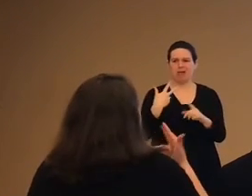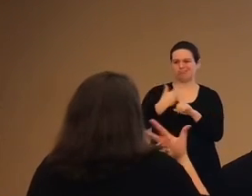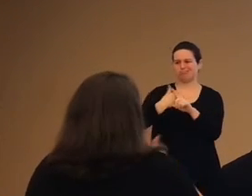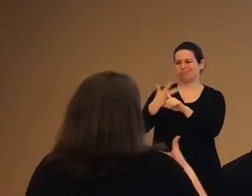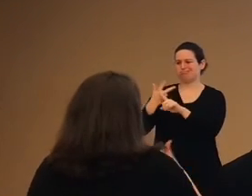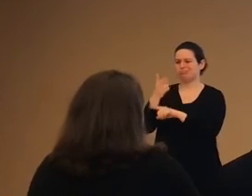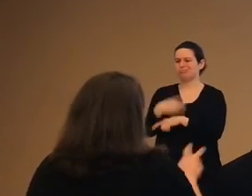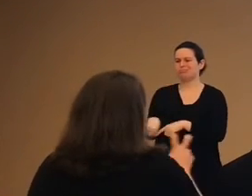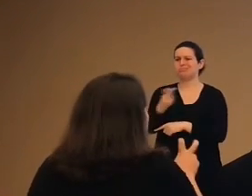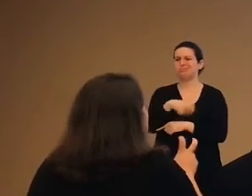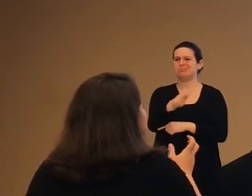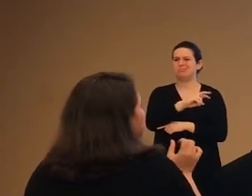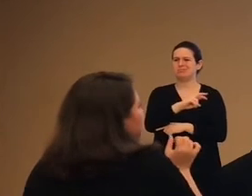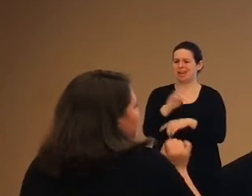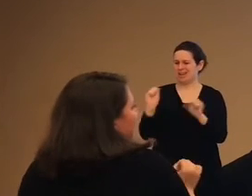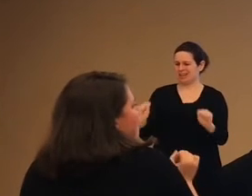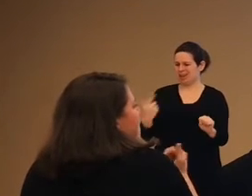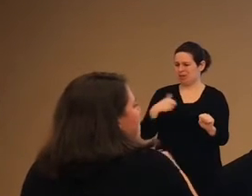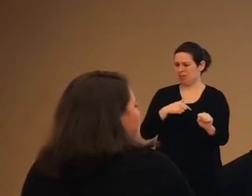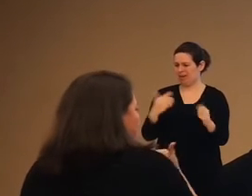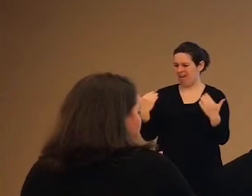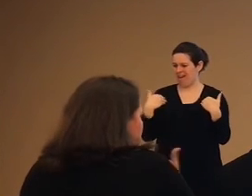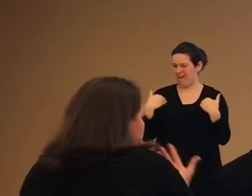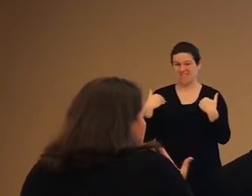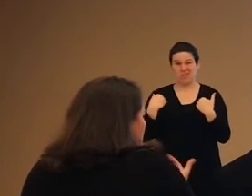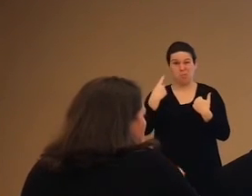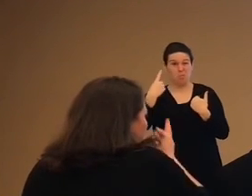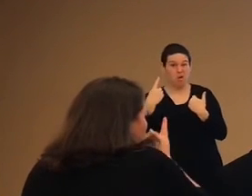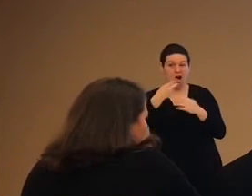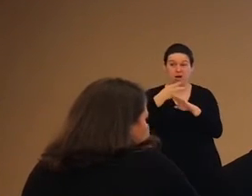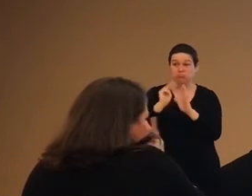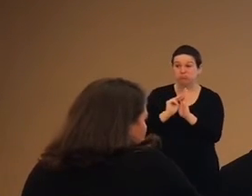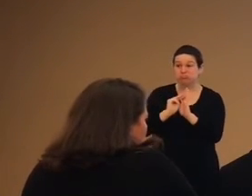Can we have like one program a month that has an ASL interpreter?